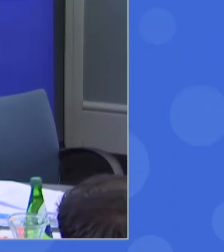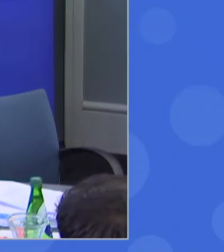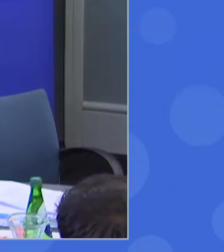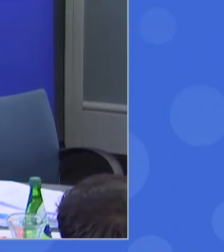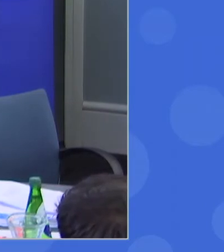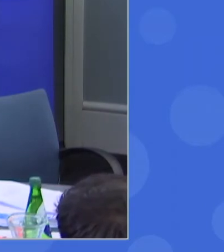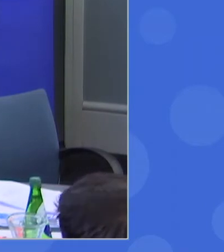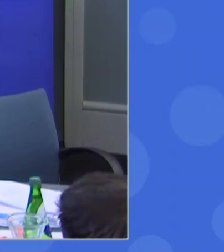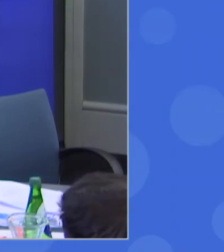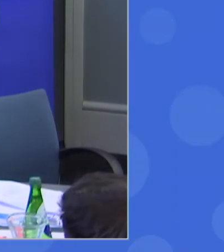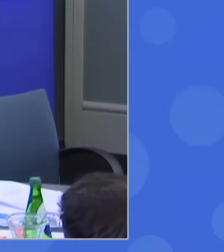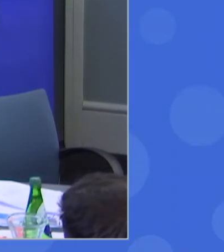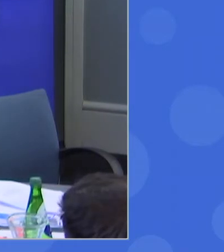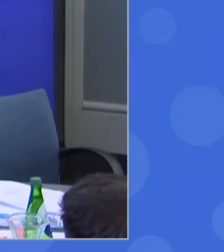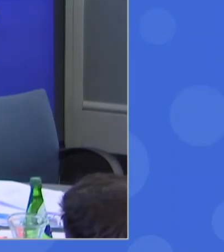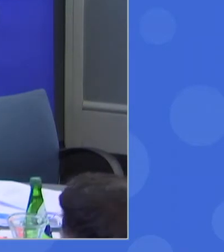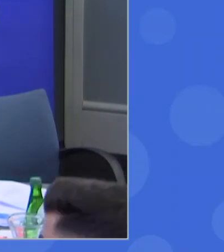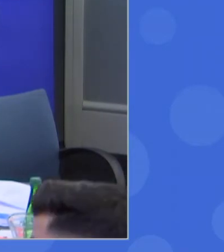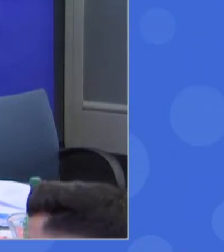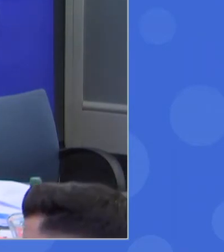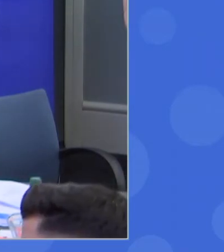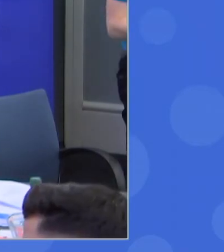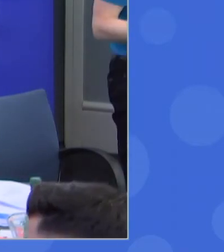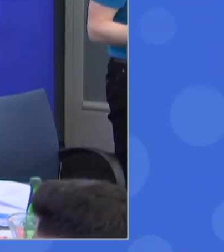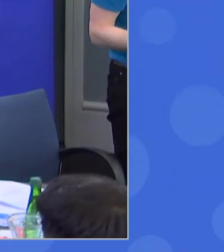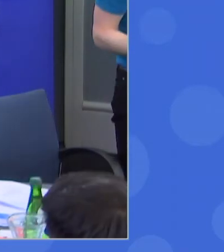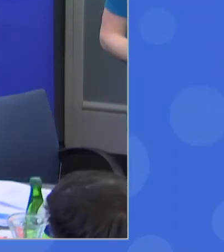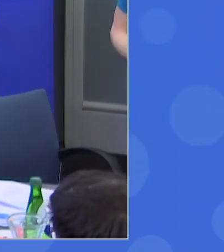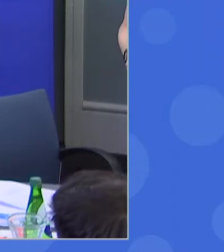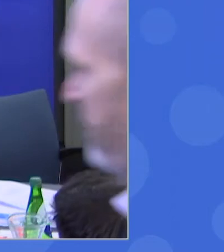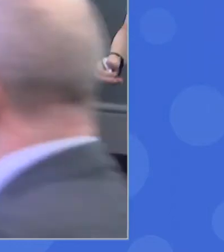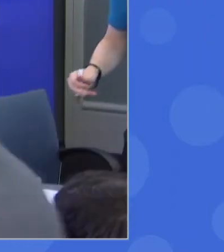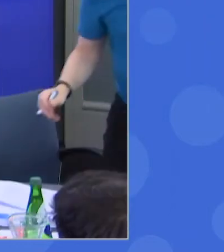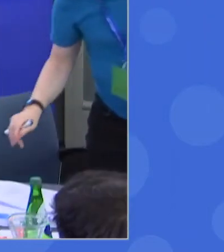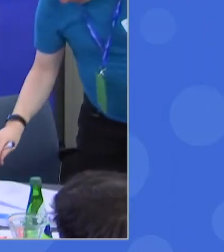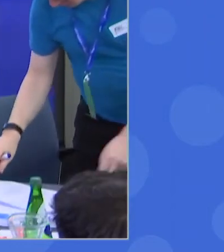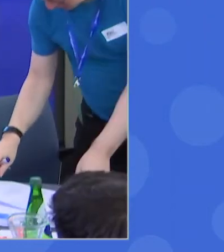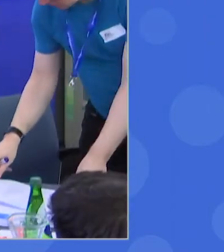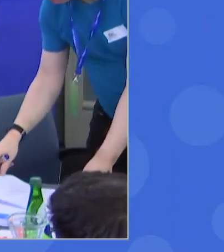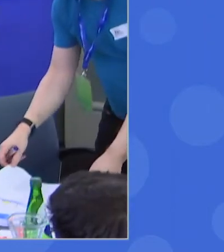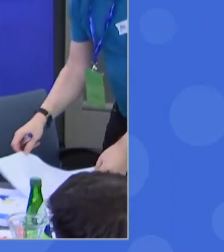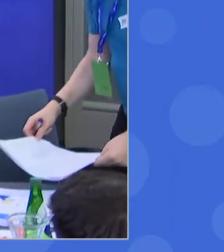right so we've got a little light admin tasks just for the first 10 minutes that